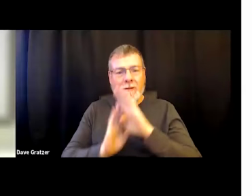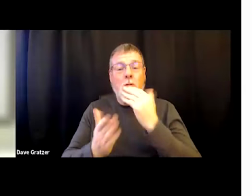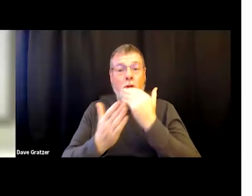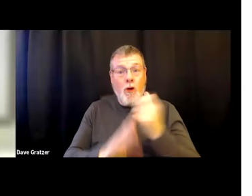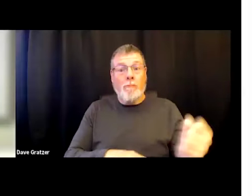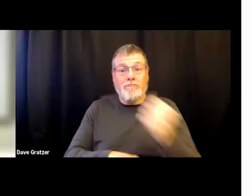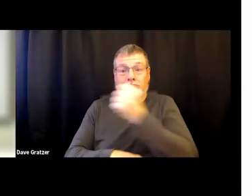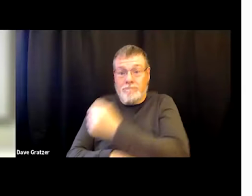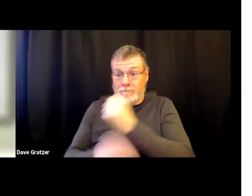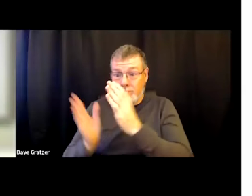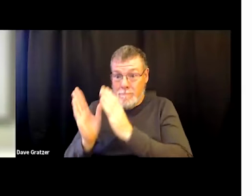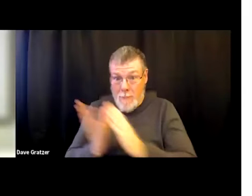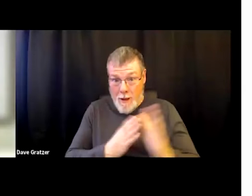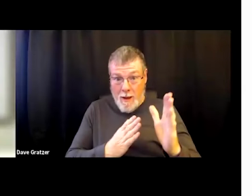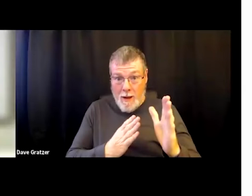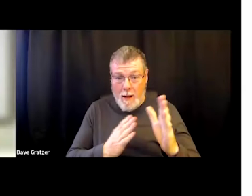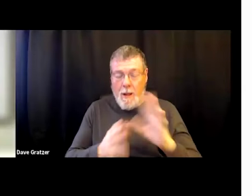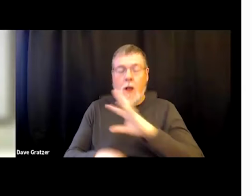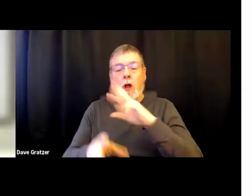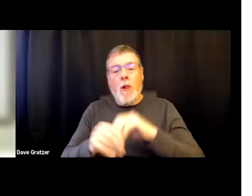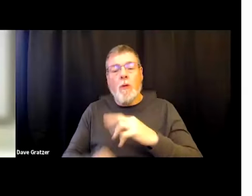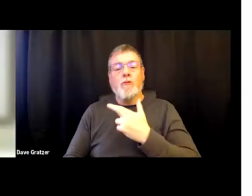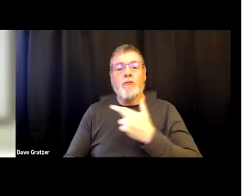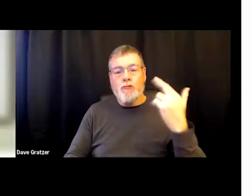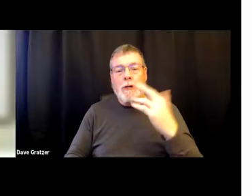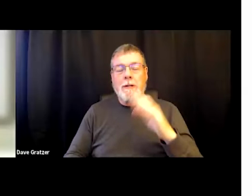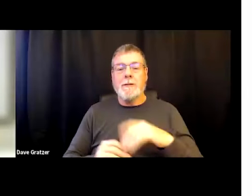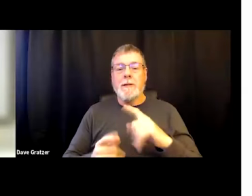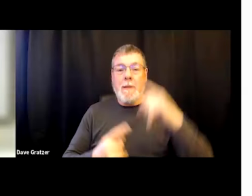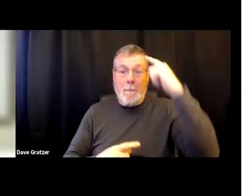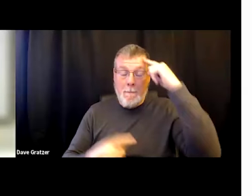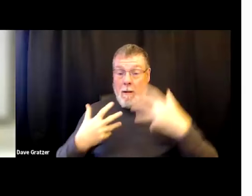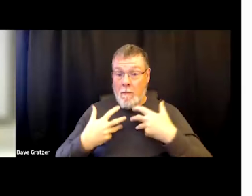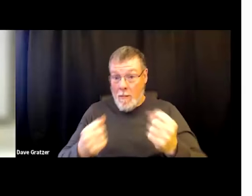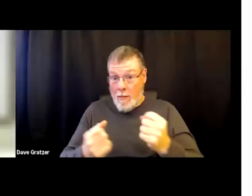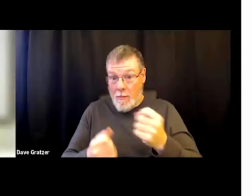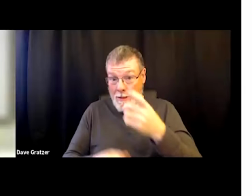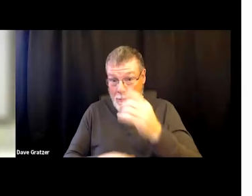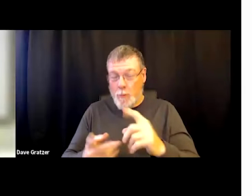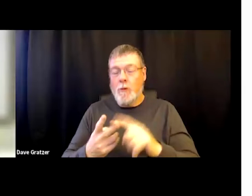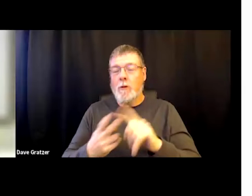that incorporates criminal risk, mental health disorders, substance use disorders,